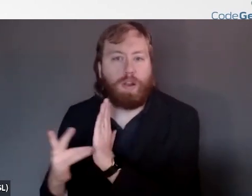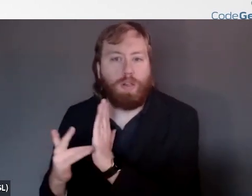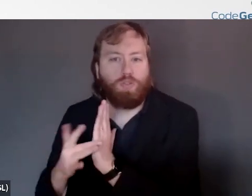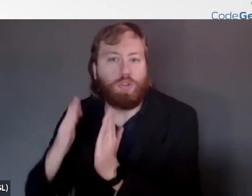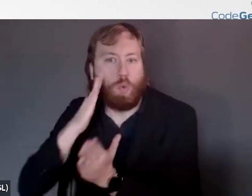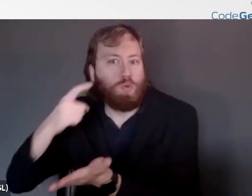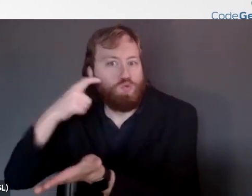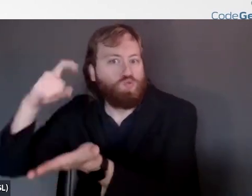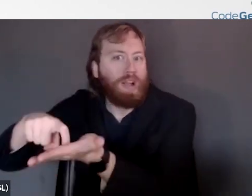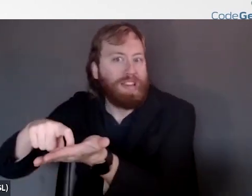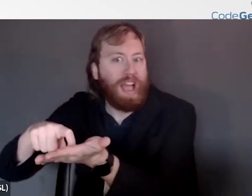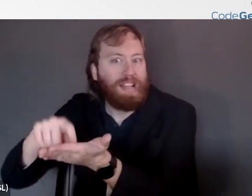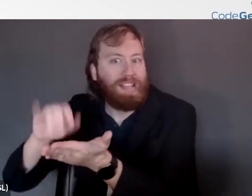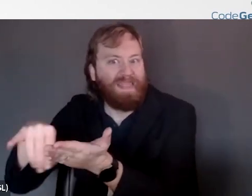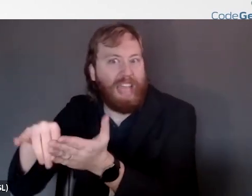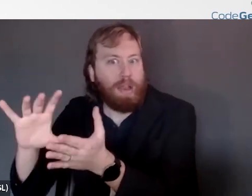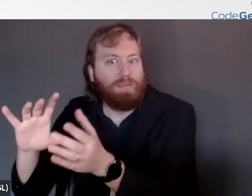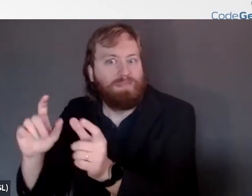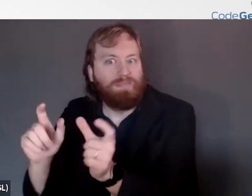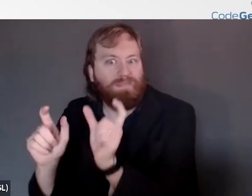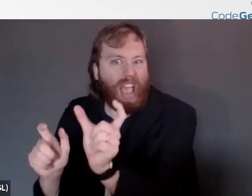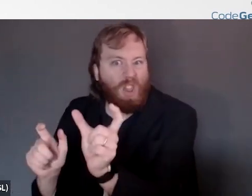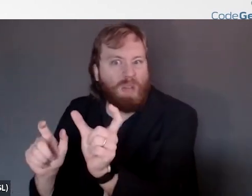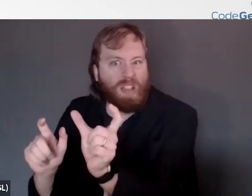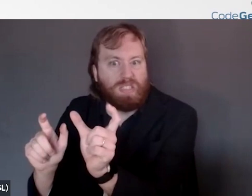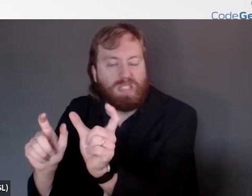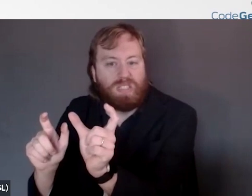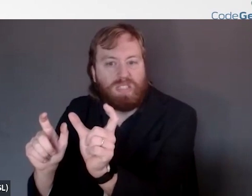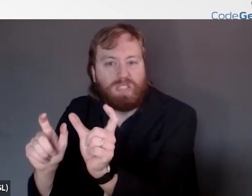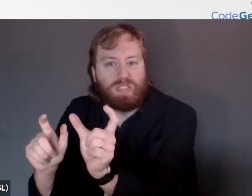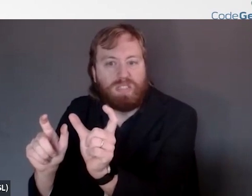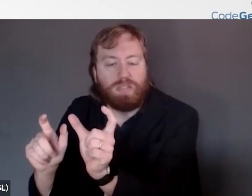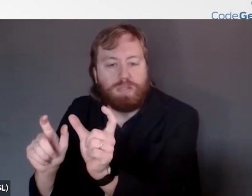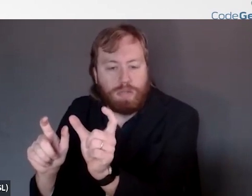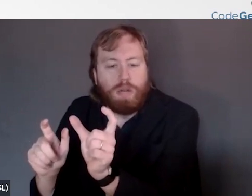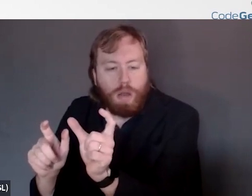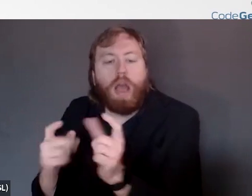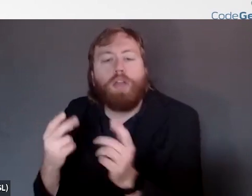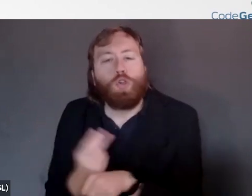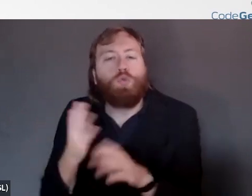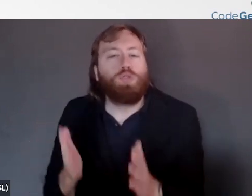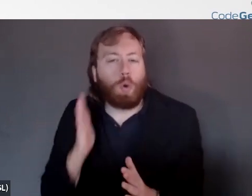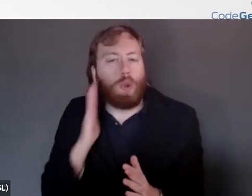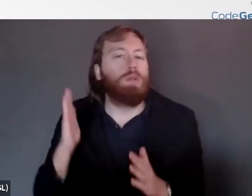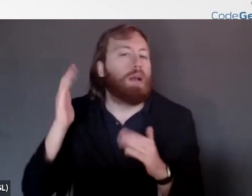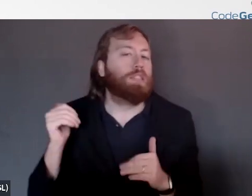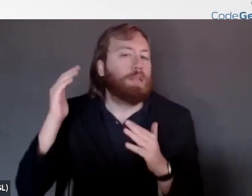and the user is expecting certain behaviors out of certain roles. If you go changing roles,